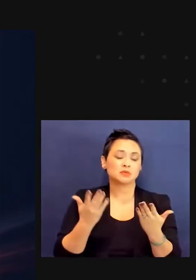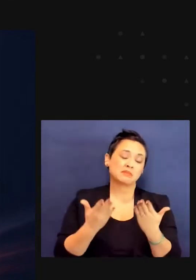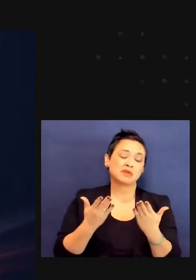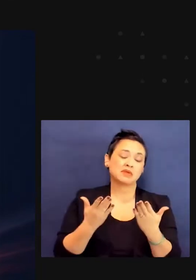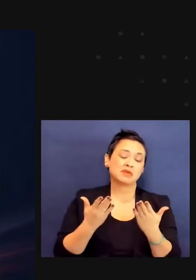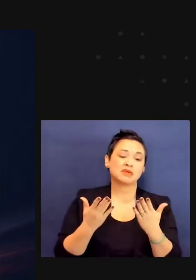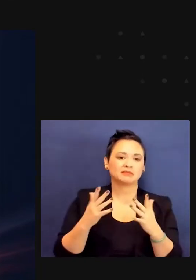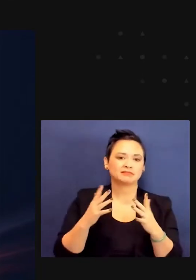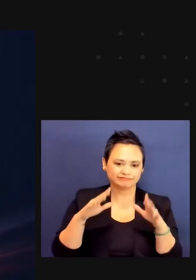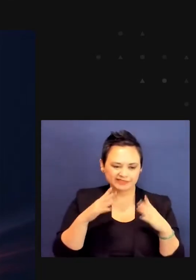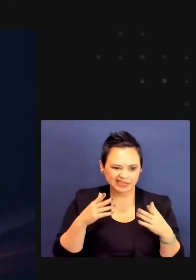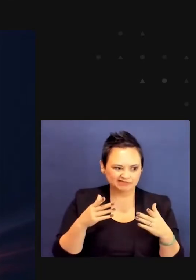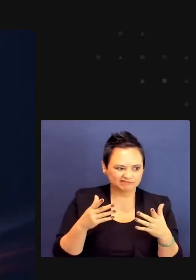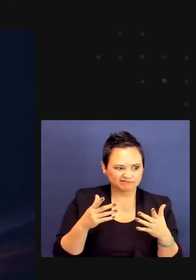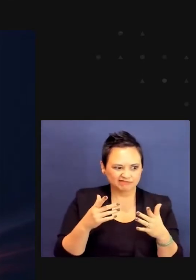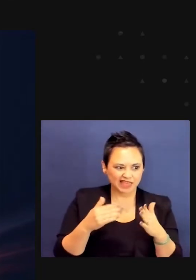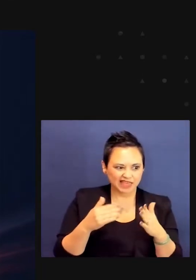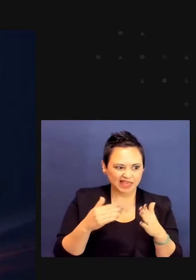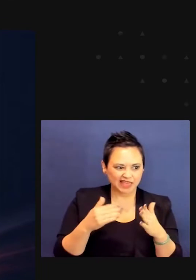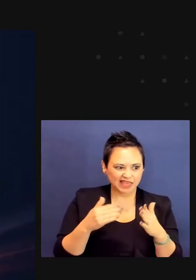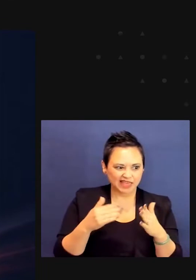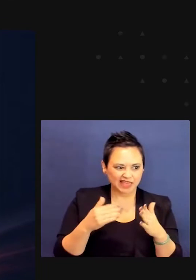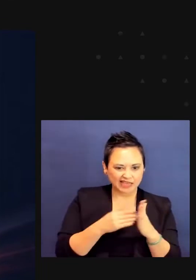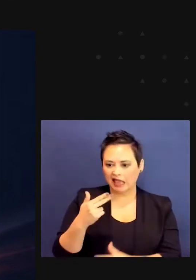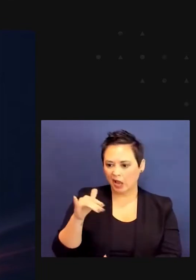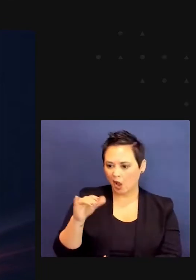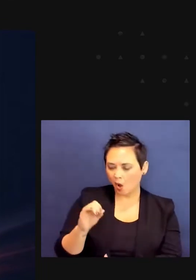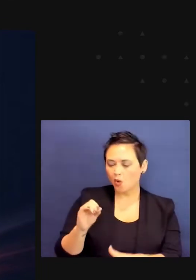that are more similar rather than growing diversity within a team.